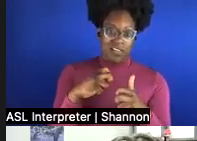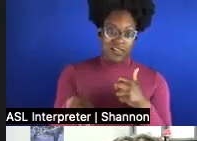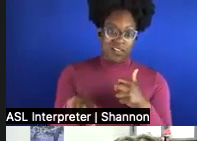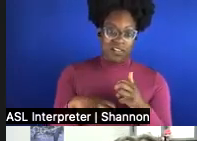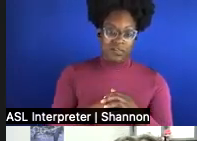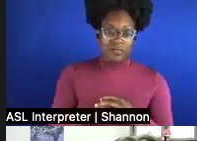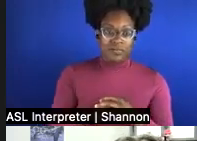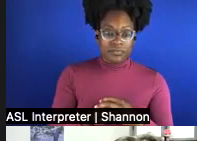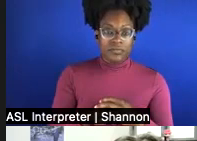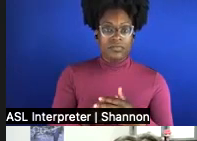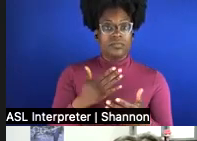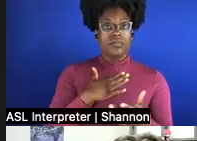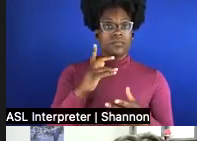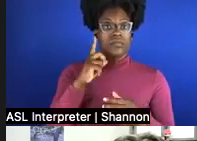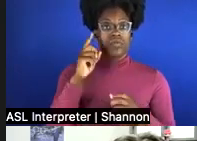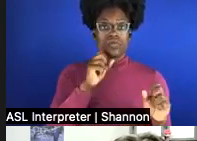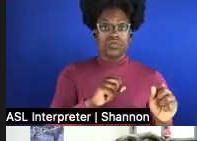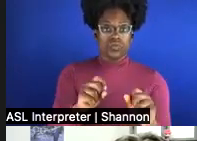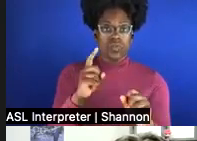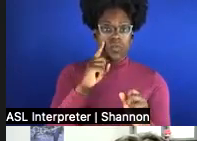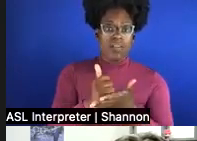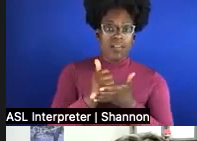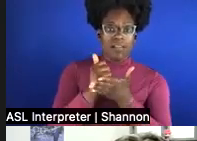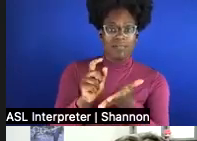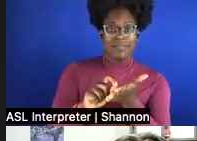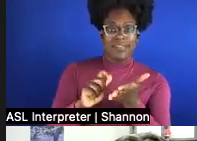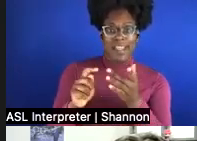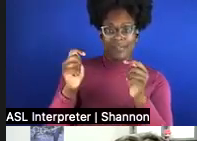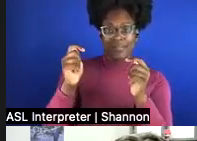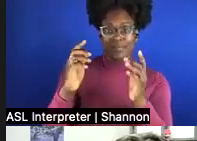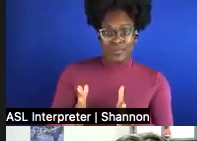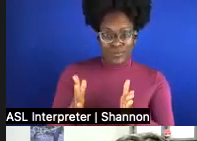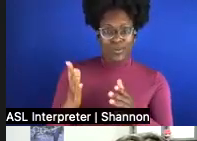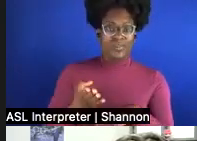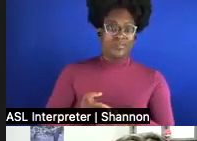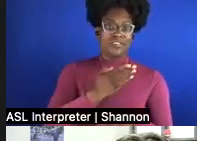tutor increase their confidence in commenting on students' strengths is to understand that you can